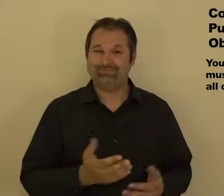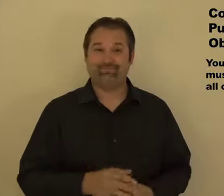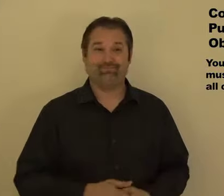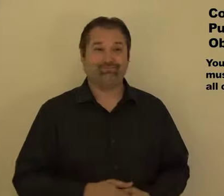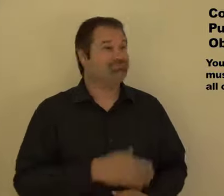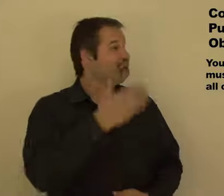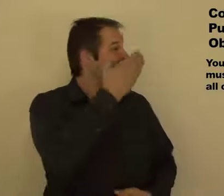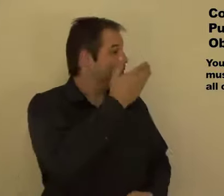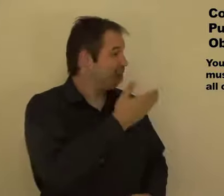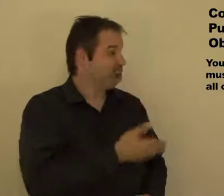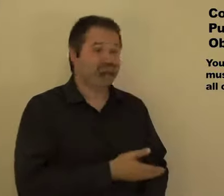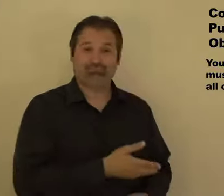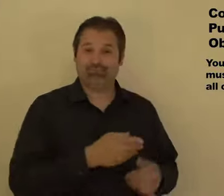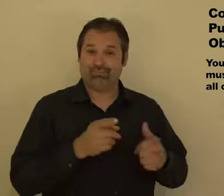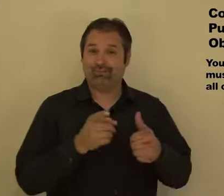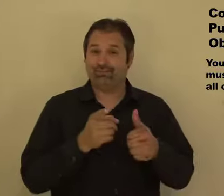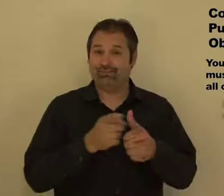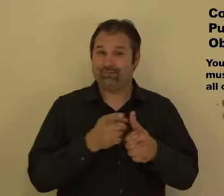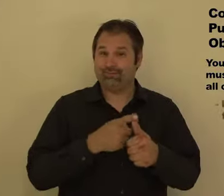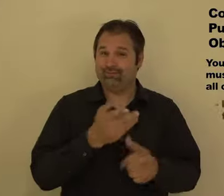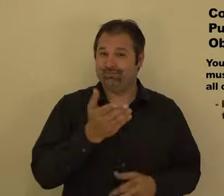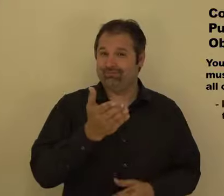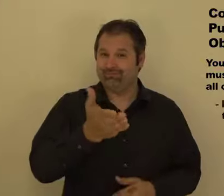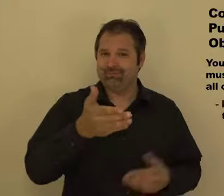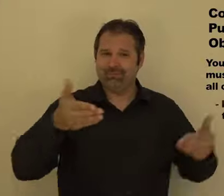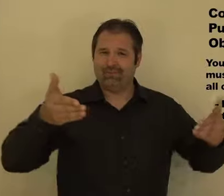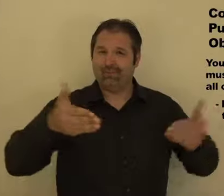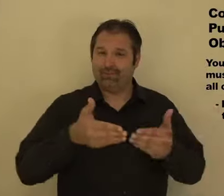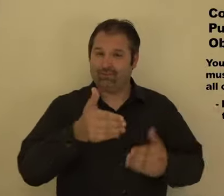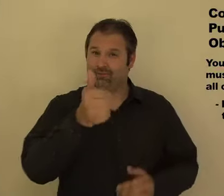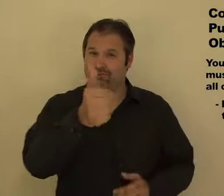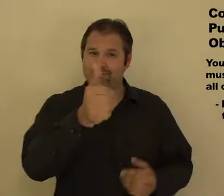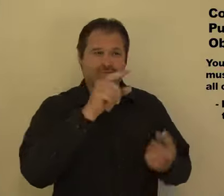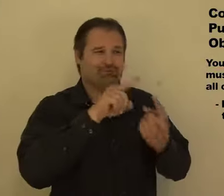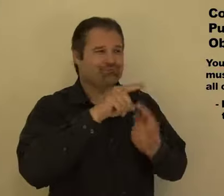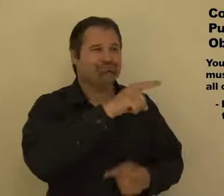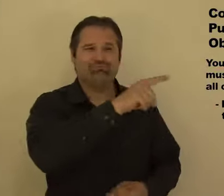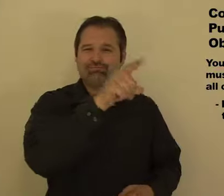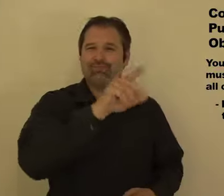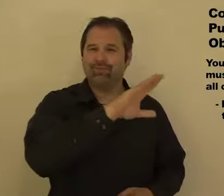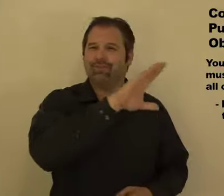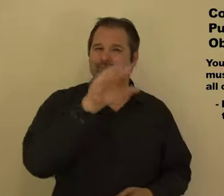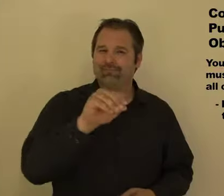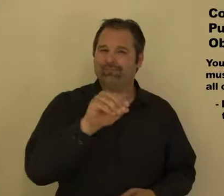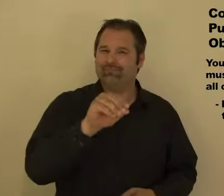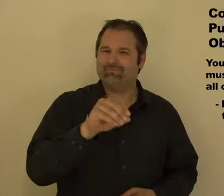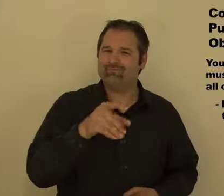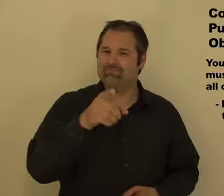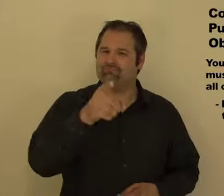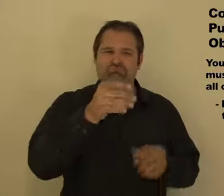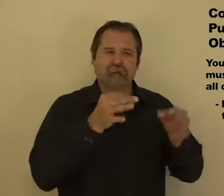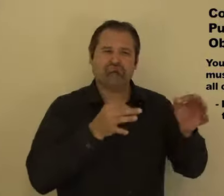You must explain to the reader who you are and get them interested in you.